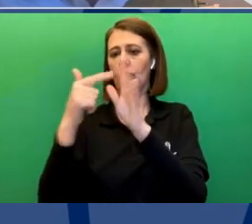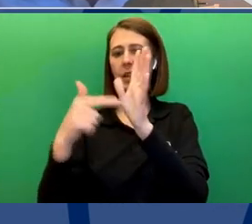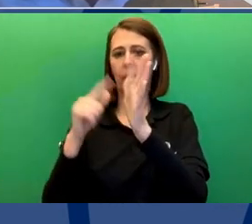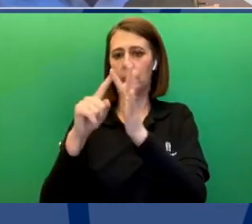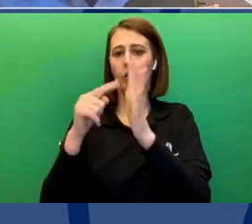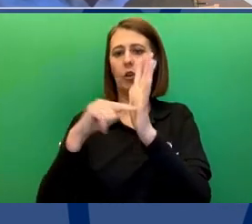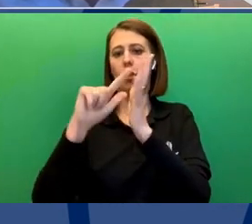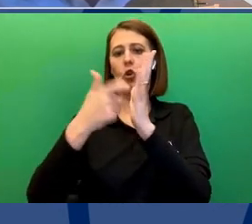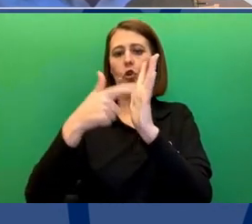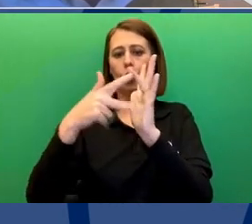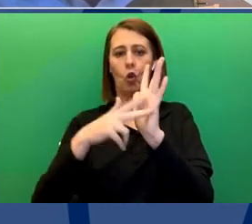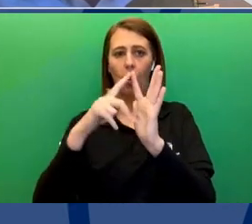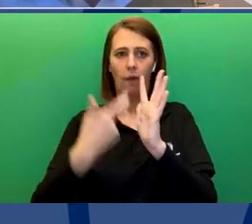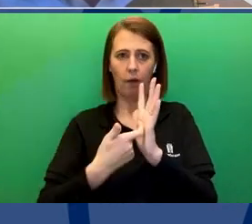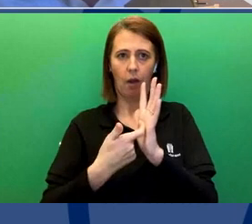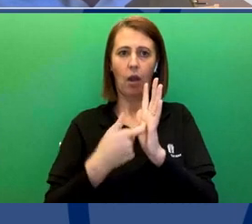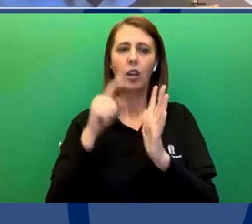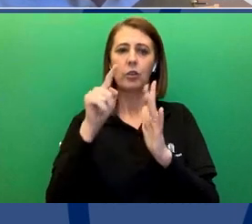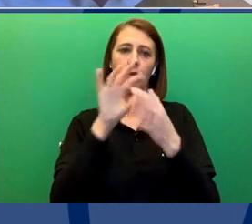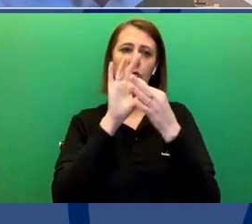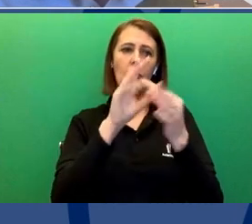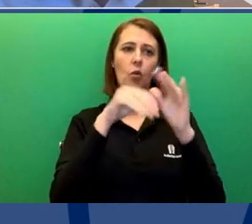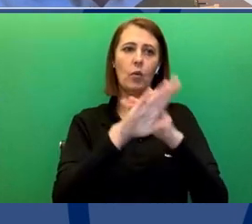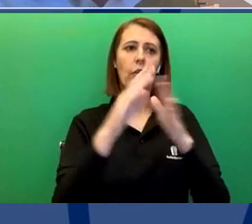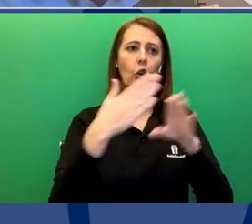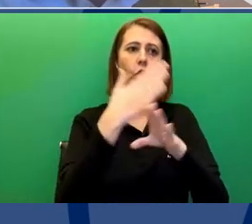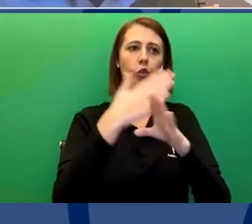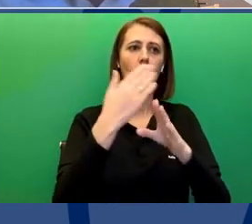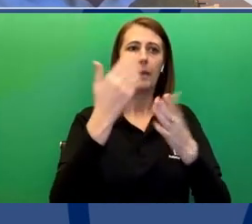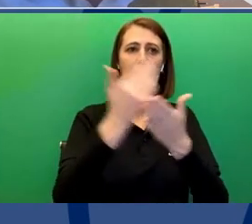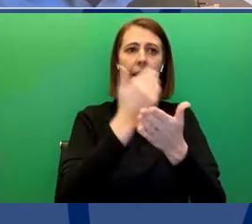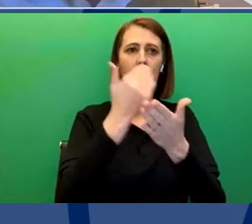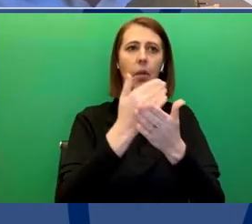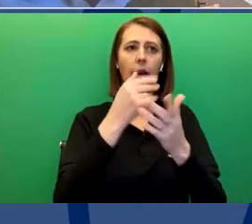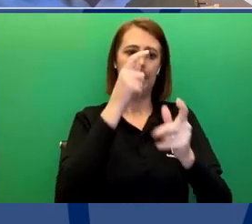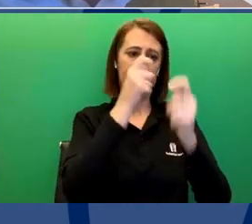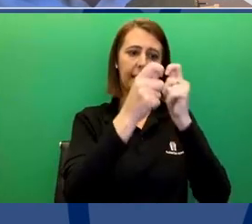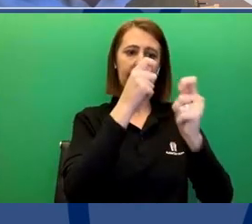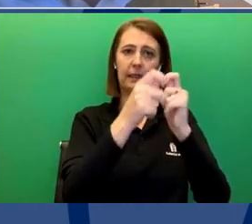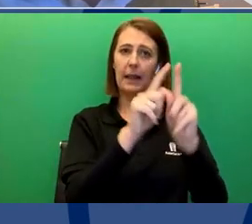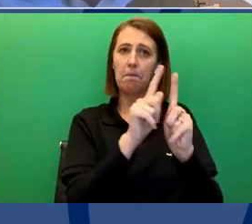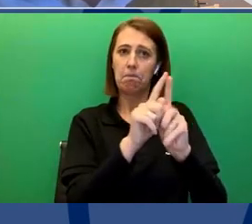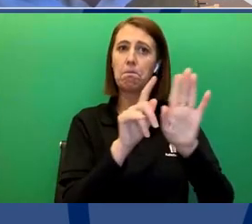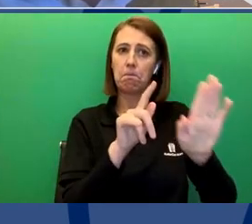the Job Keeper annual turnover test. And there will be updated guidelines published on the